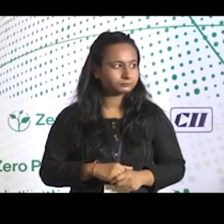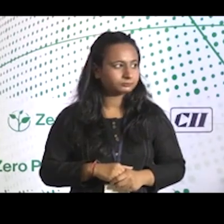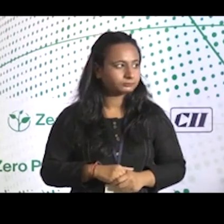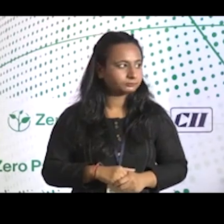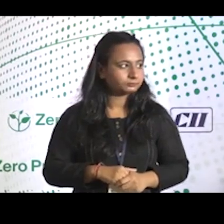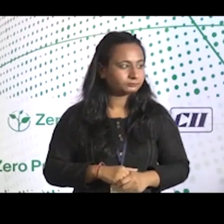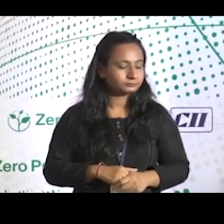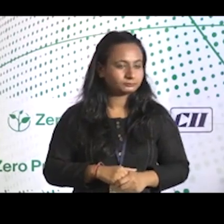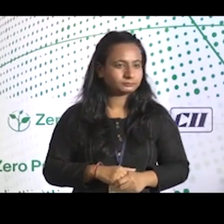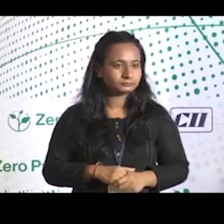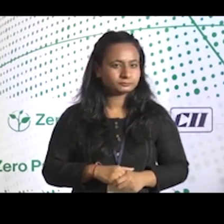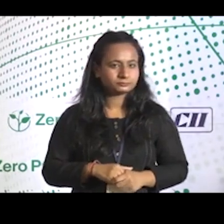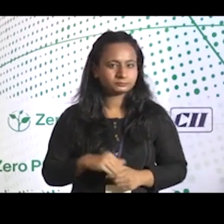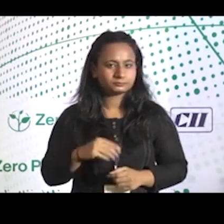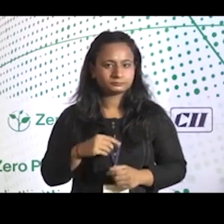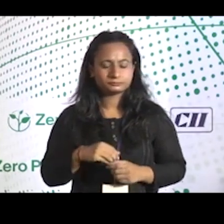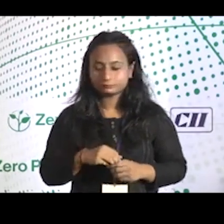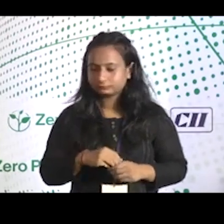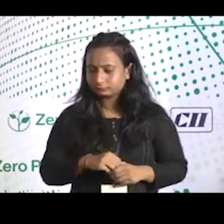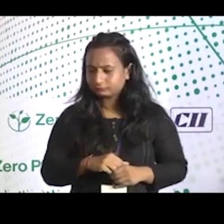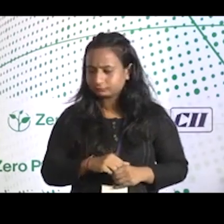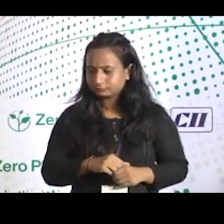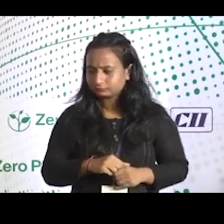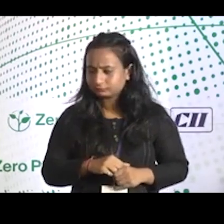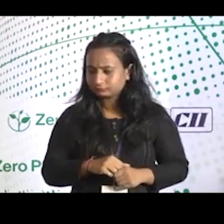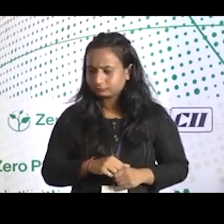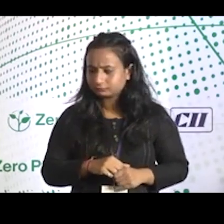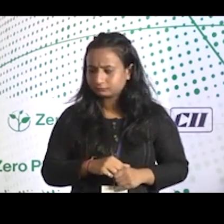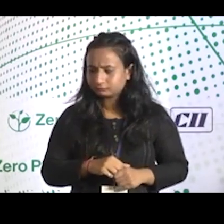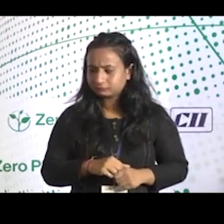who right now somewhere don't know where to start,